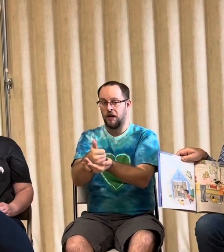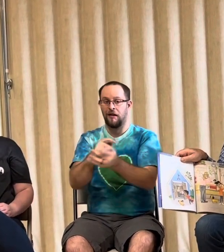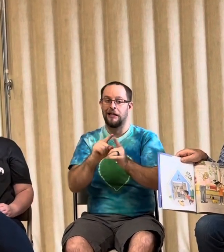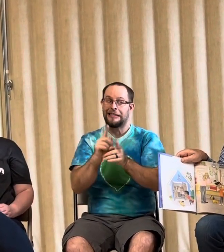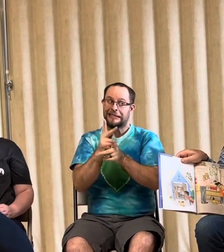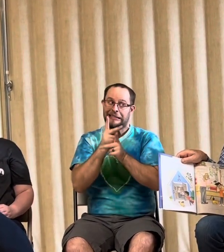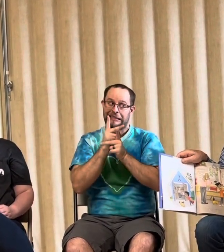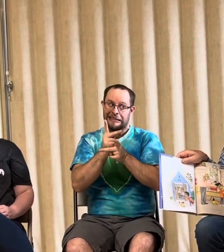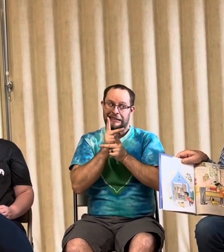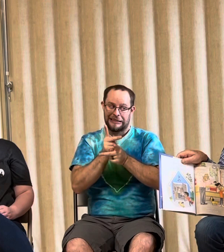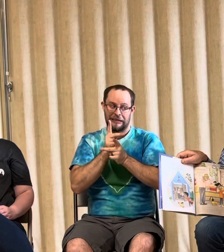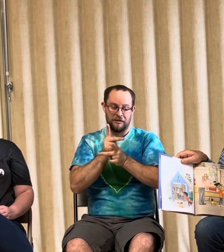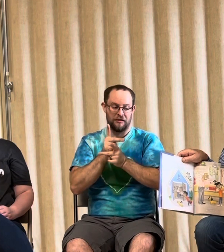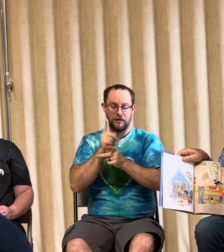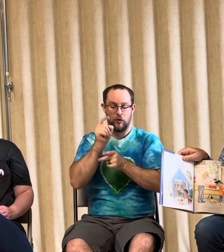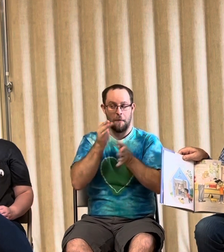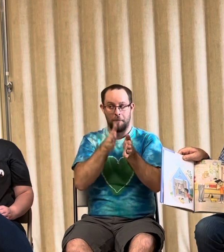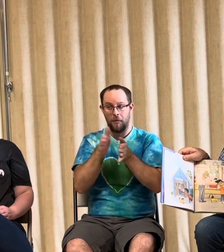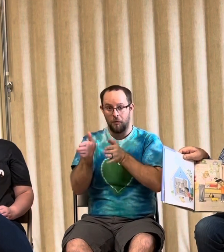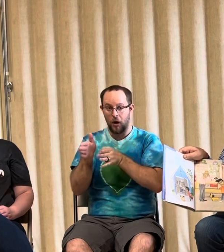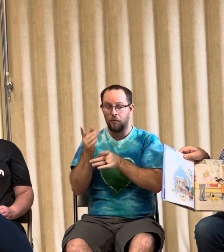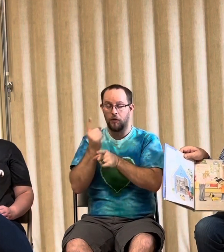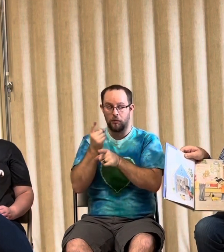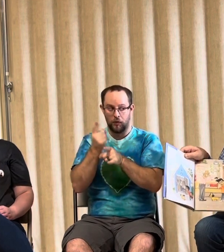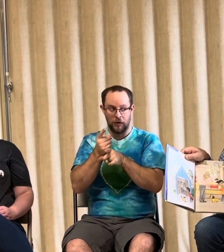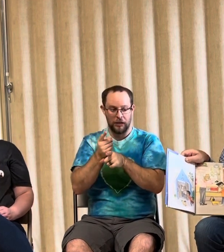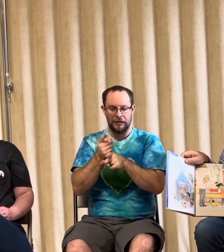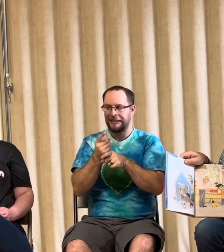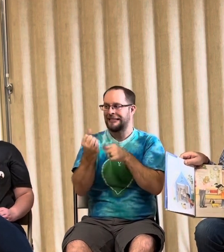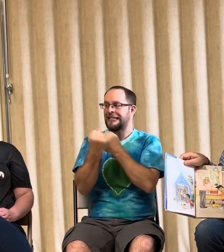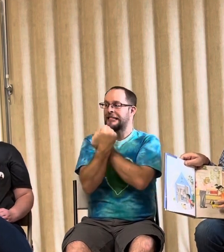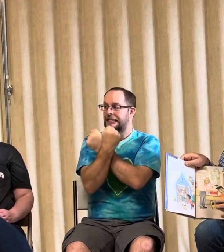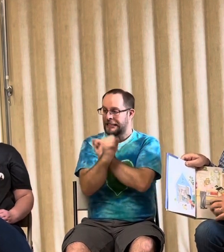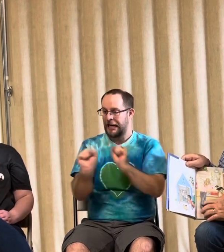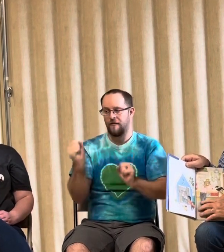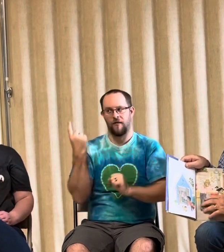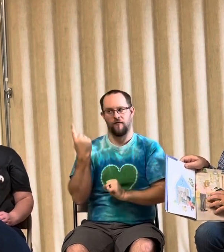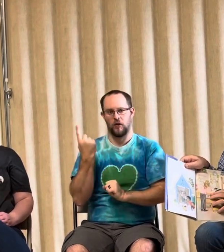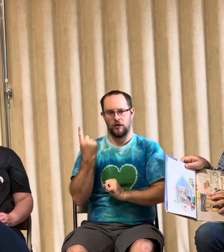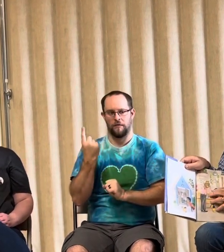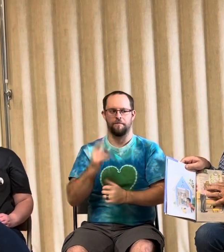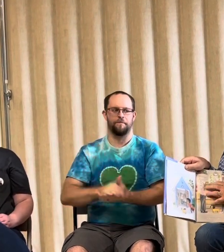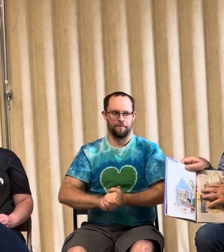careful, because you need to prepare appropriately. And safety first! So that's what they're doing.